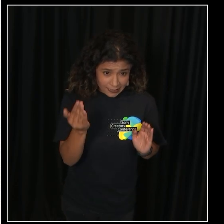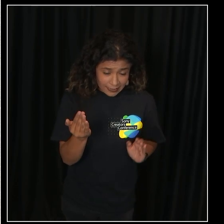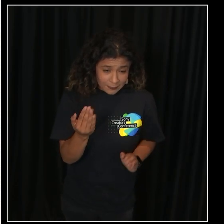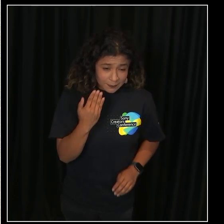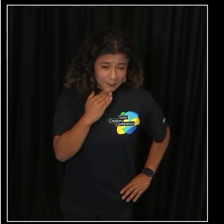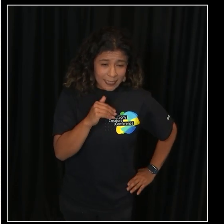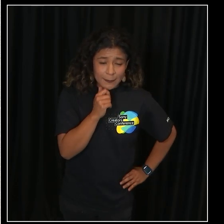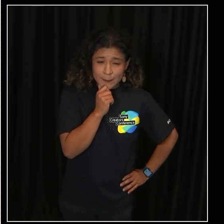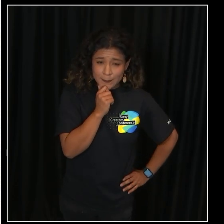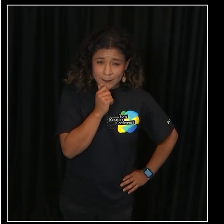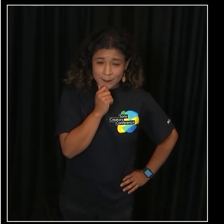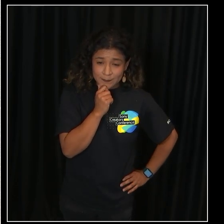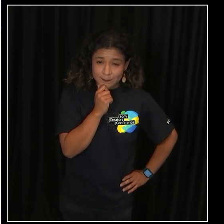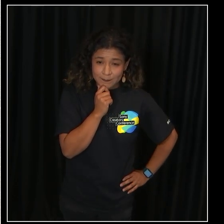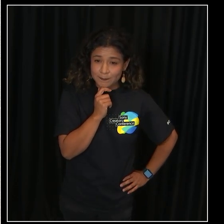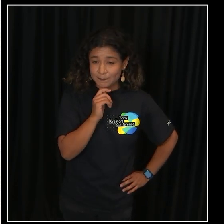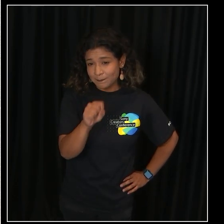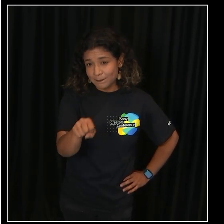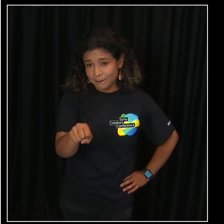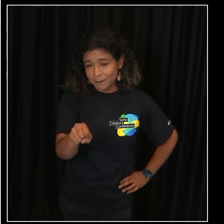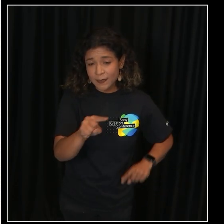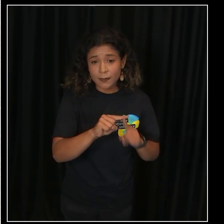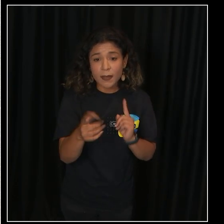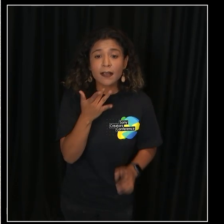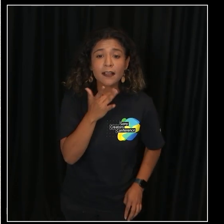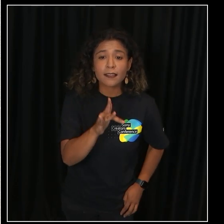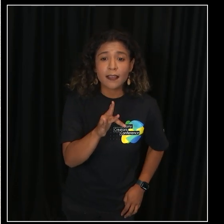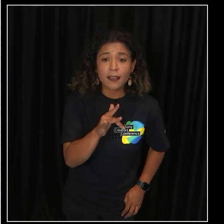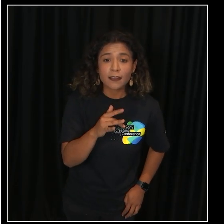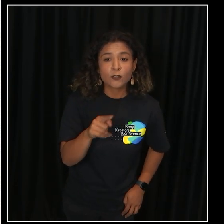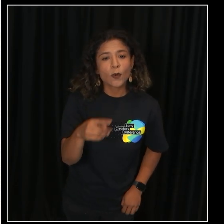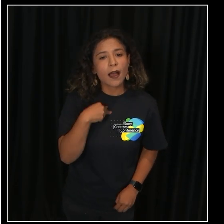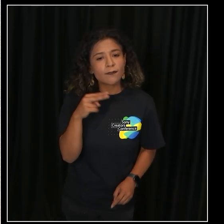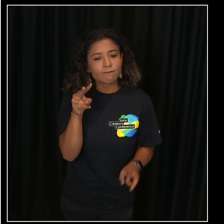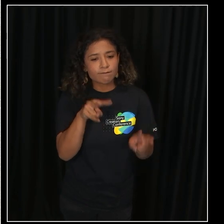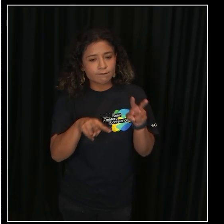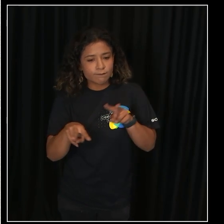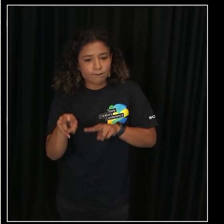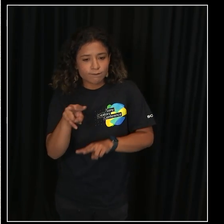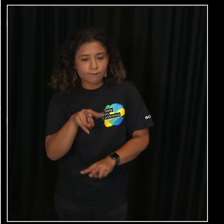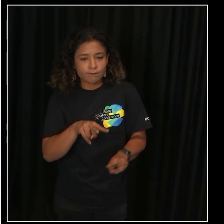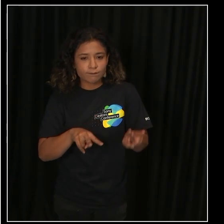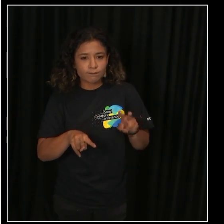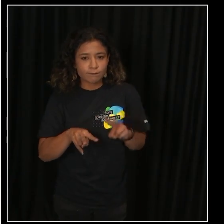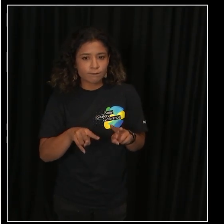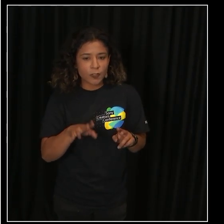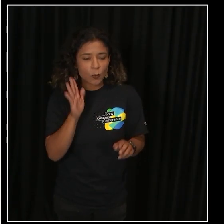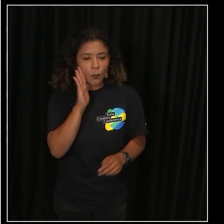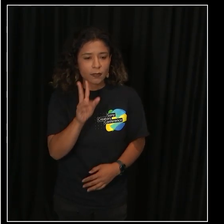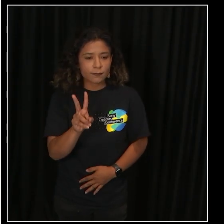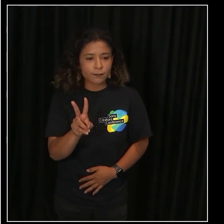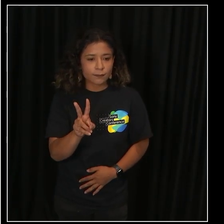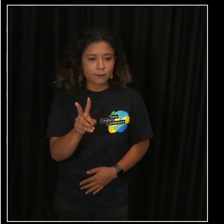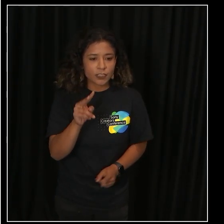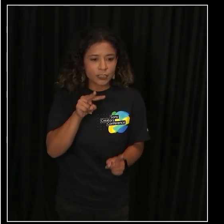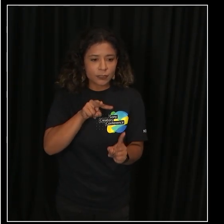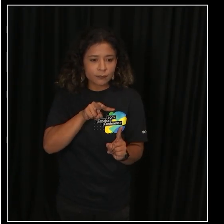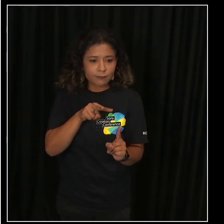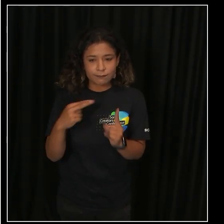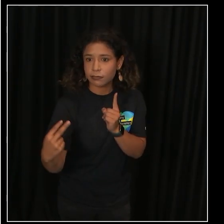It is. But luckily, there's an interesting observation you can make which actually kind of flips things on its head. And that's why I'm talking to you today.